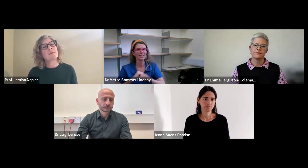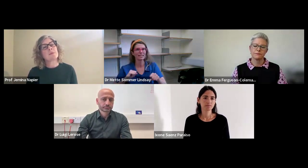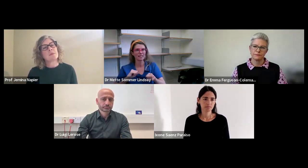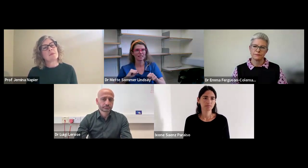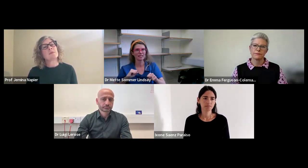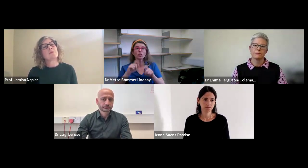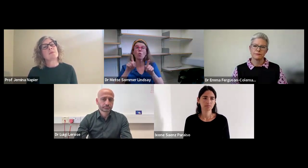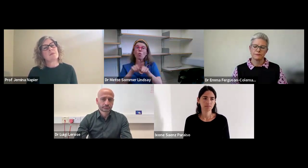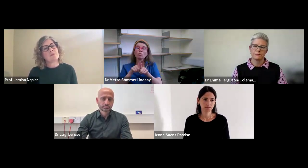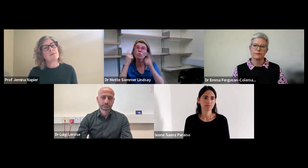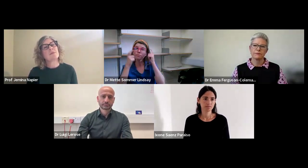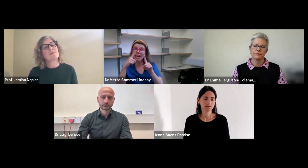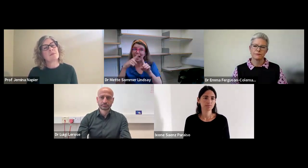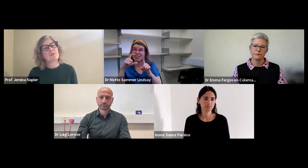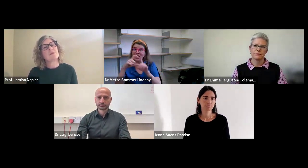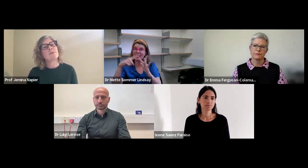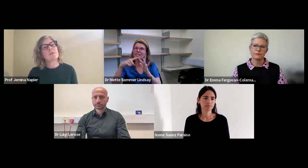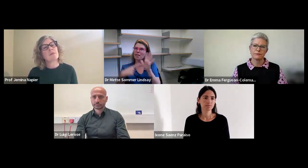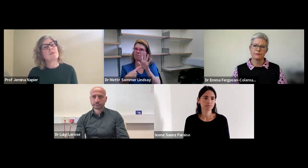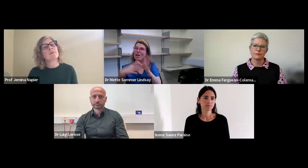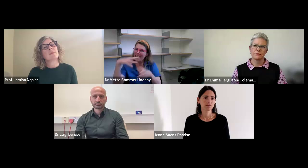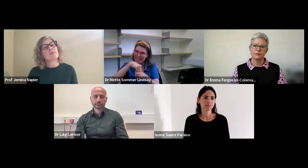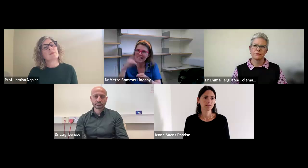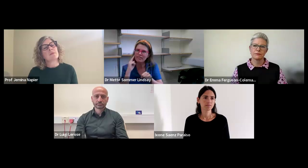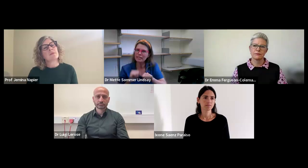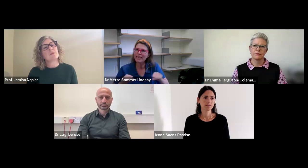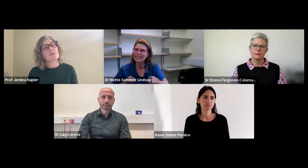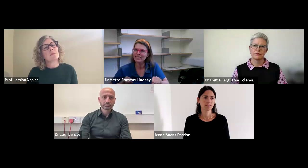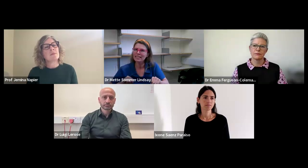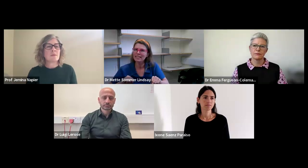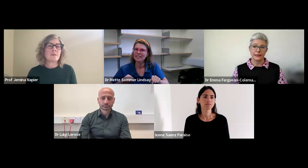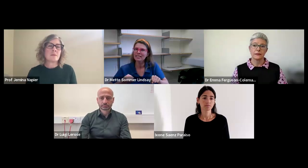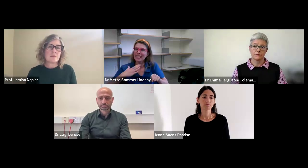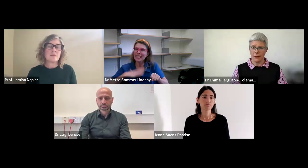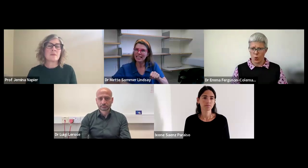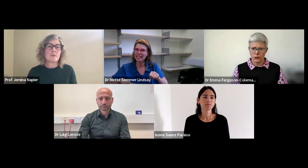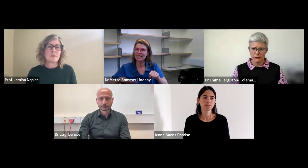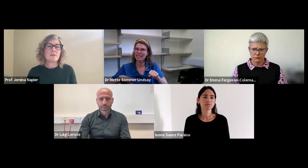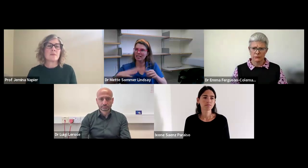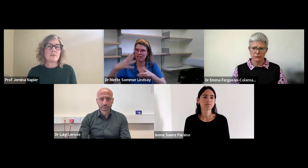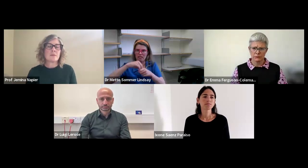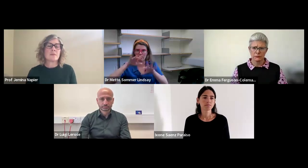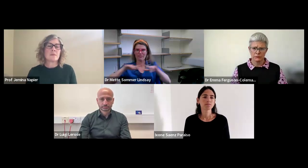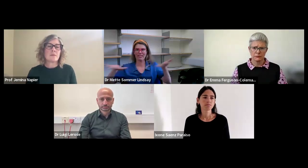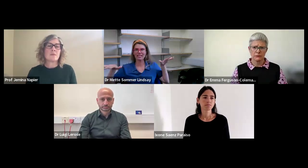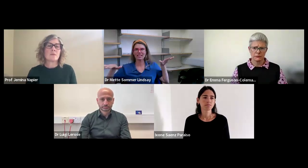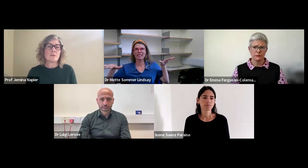funding coming from the mainstream to us. And I think that EDI is very important and I think that